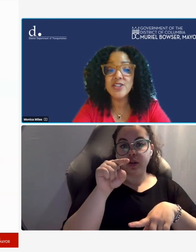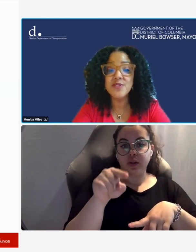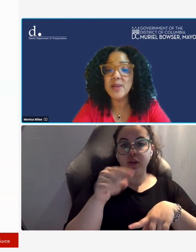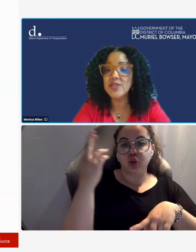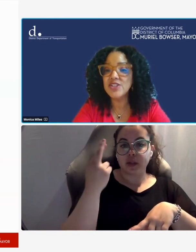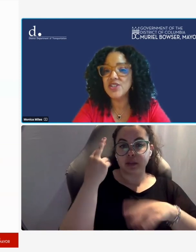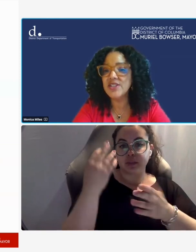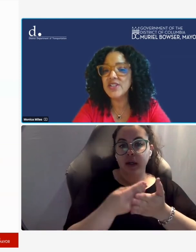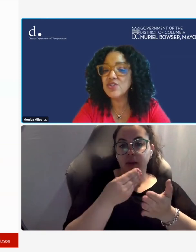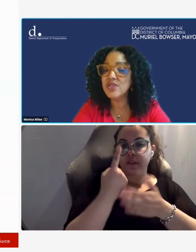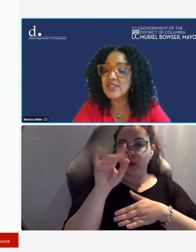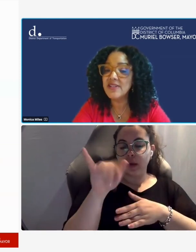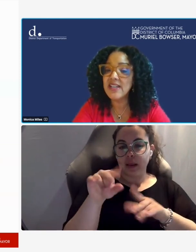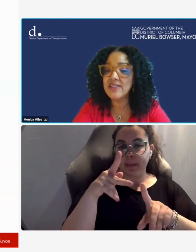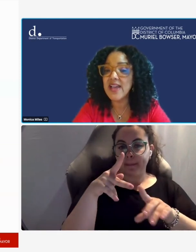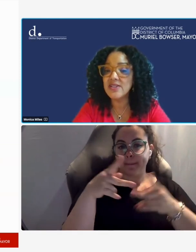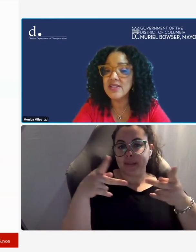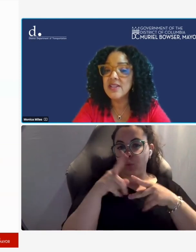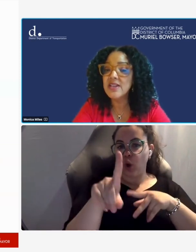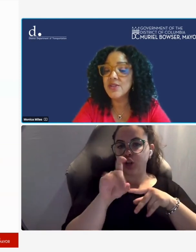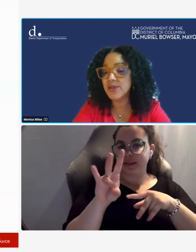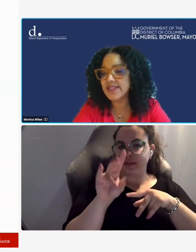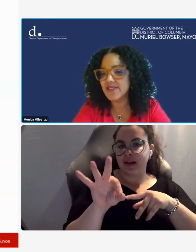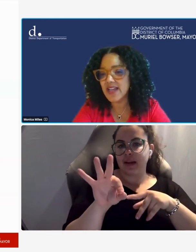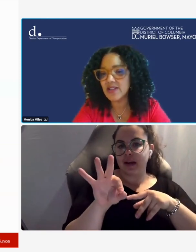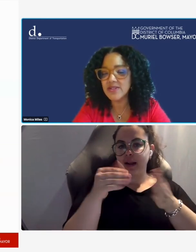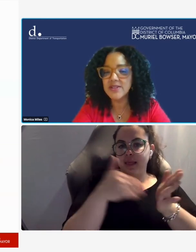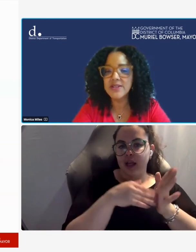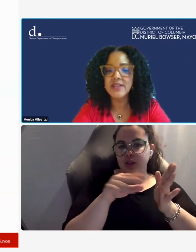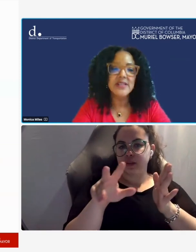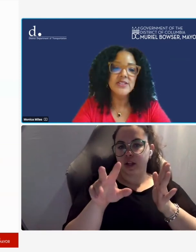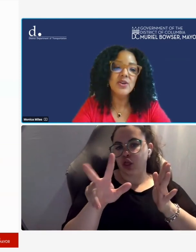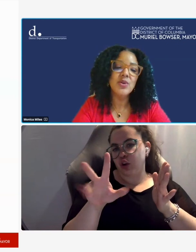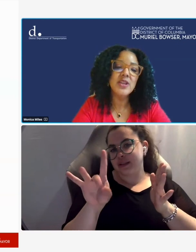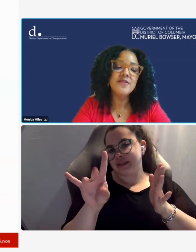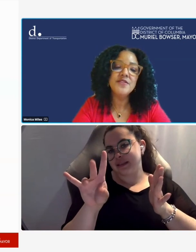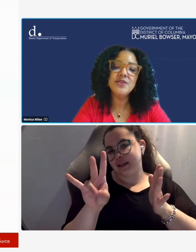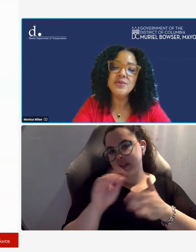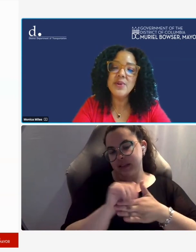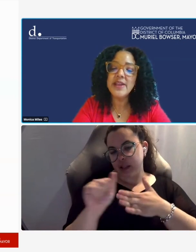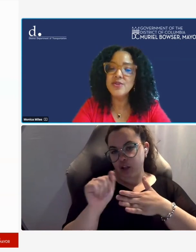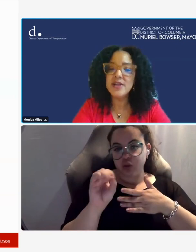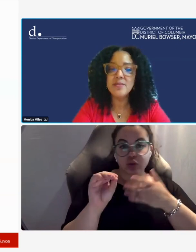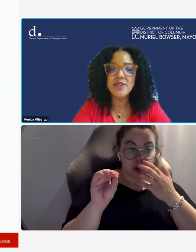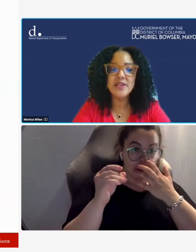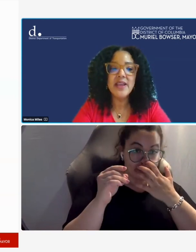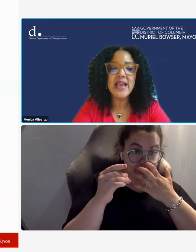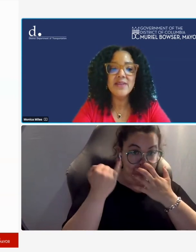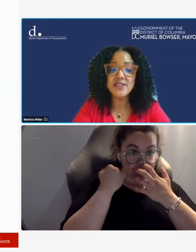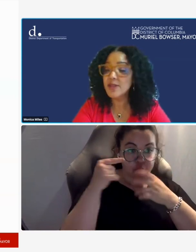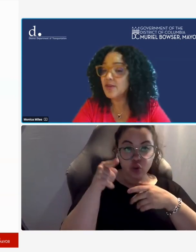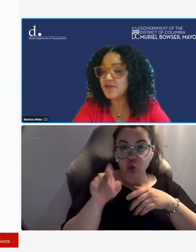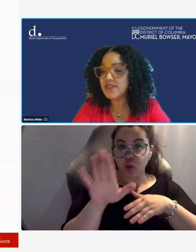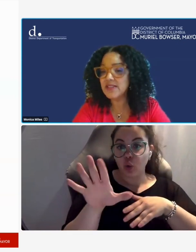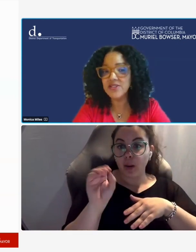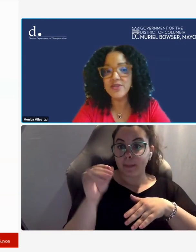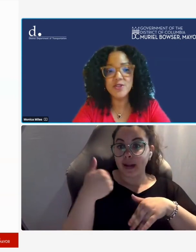for that position is 179 037 so if you at your company have somebody who fit that description